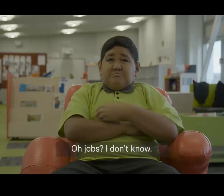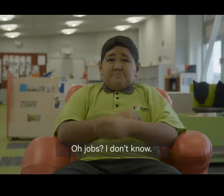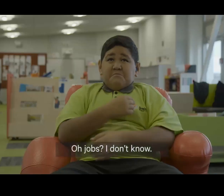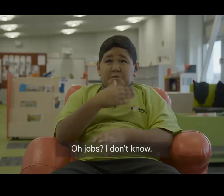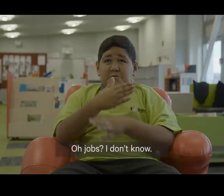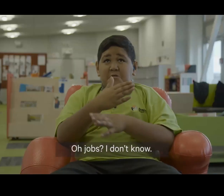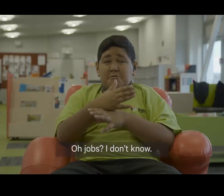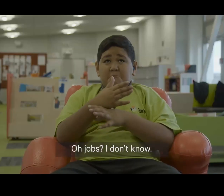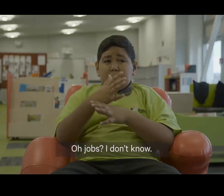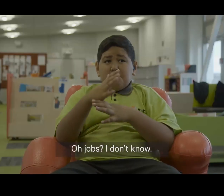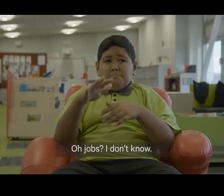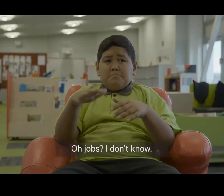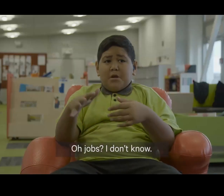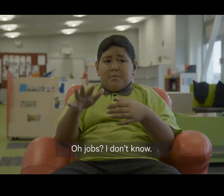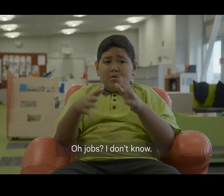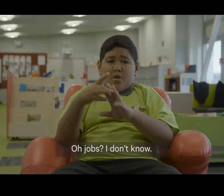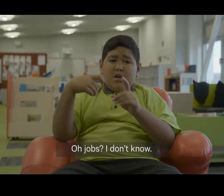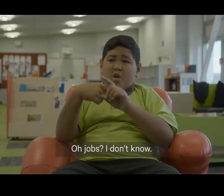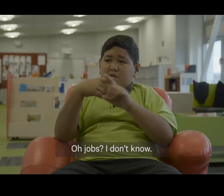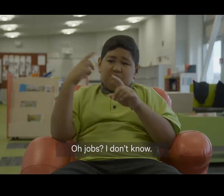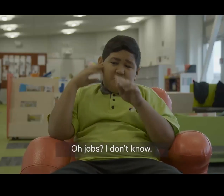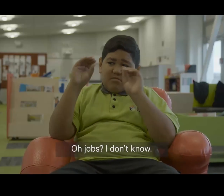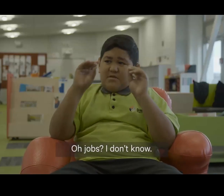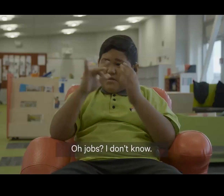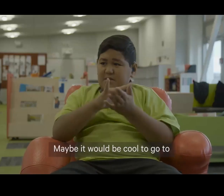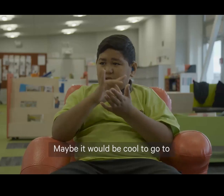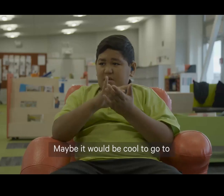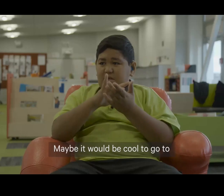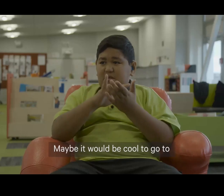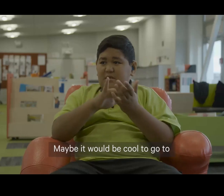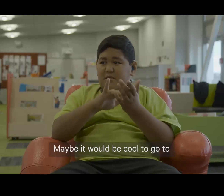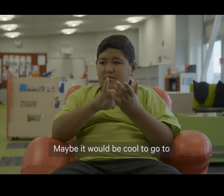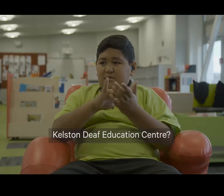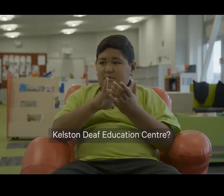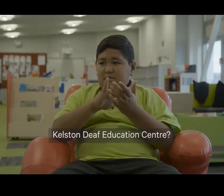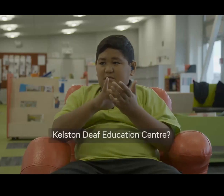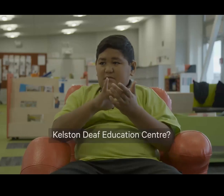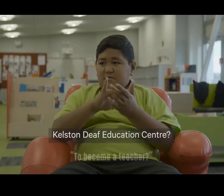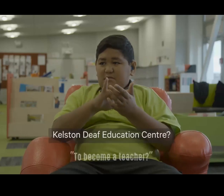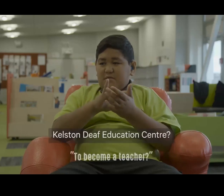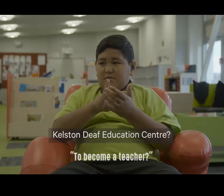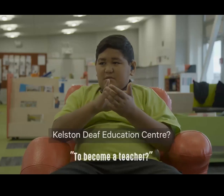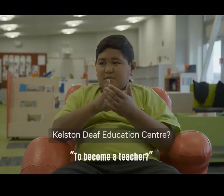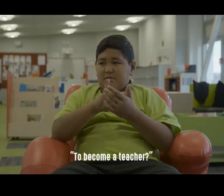Ooh, jobs I don't know. Maybe it'd be cool to go to Kelston Deaf Education Centre.